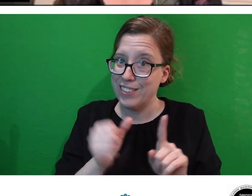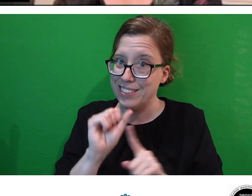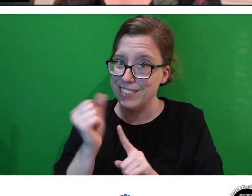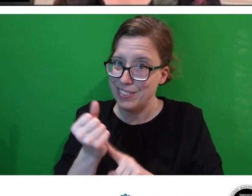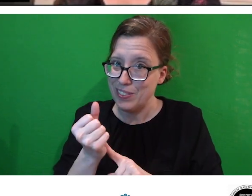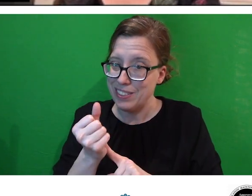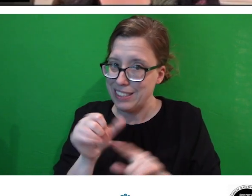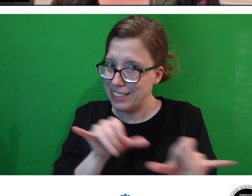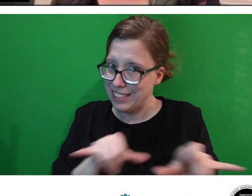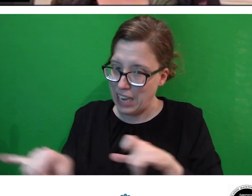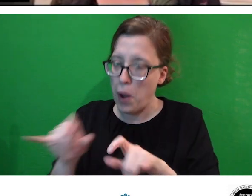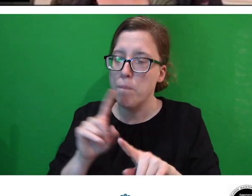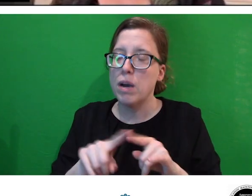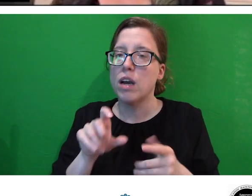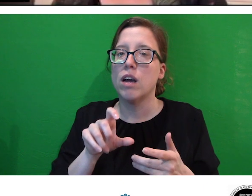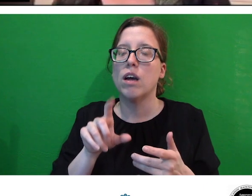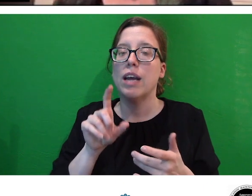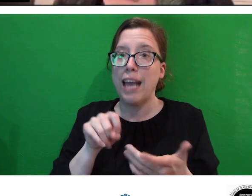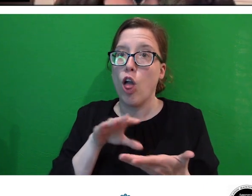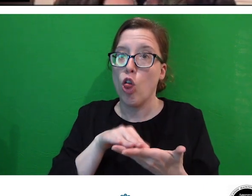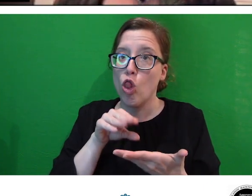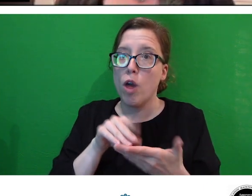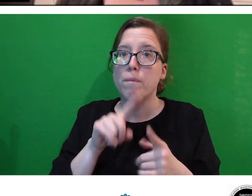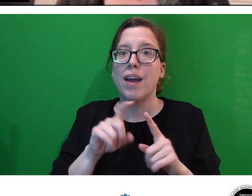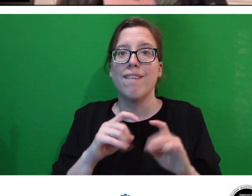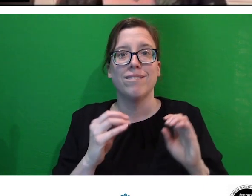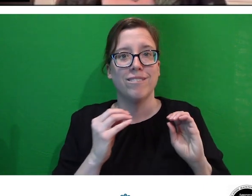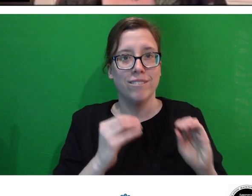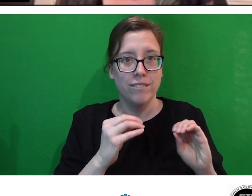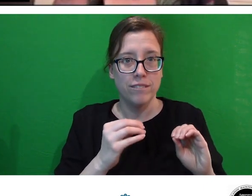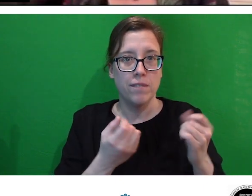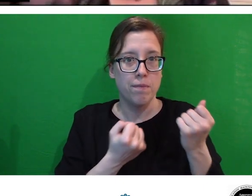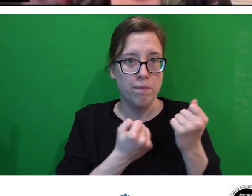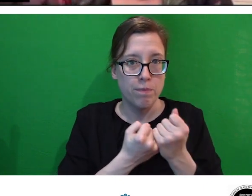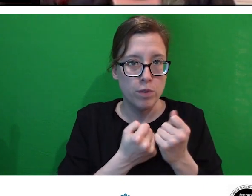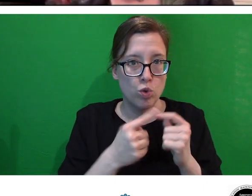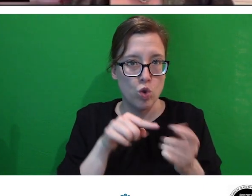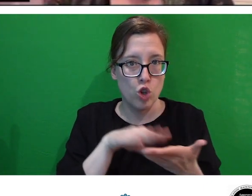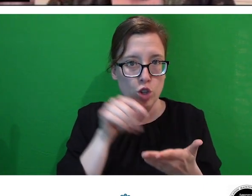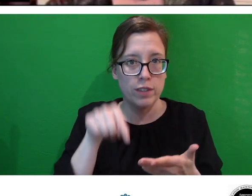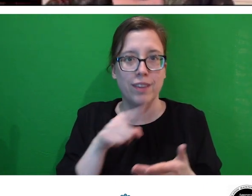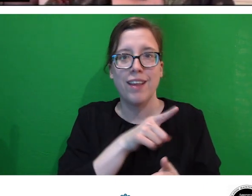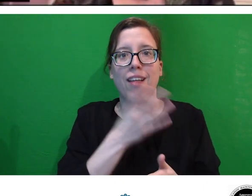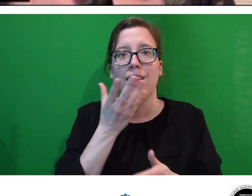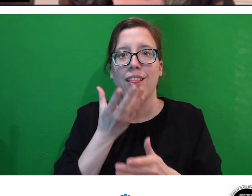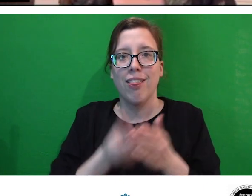Kids with deafblindness typically, again, not every kid, every situation.